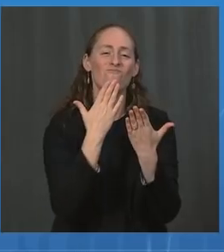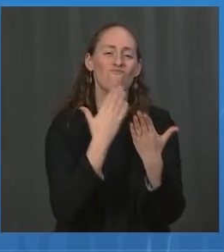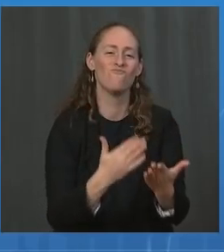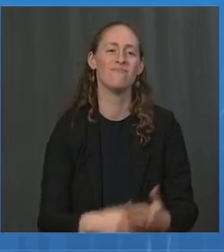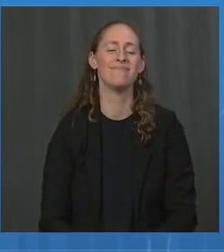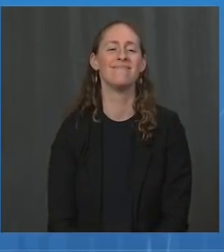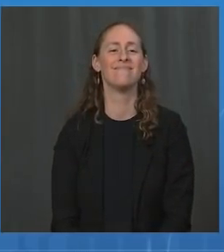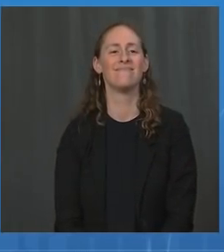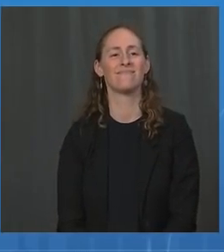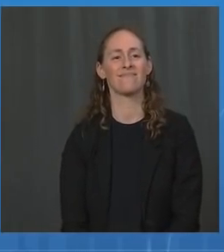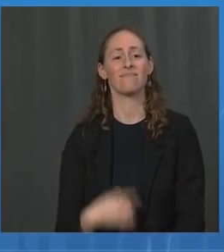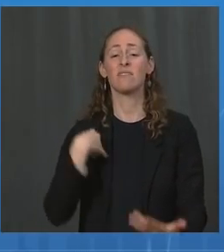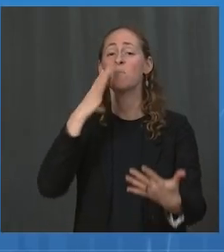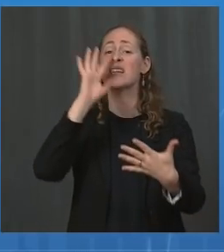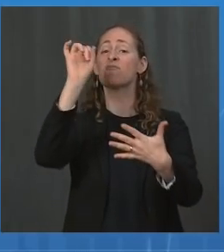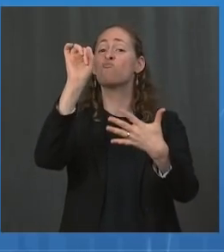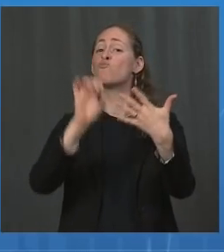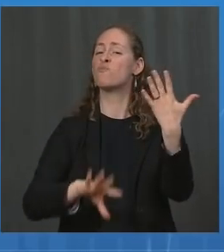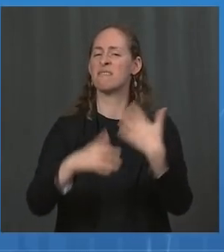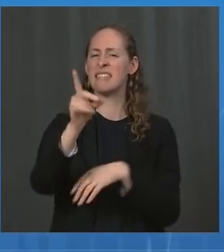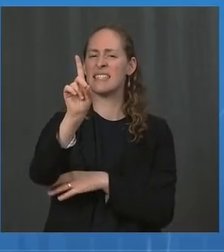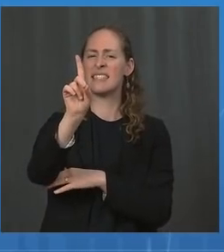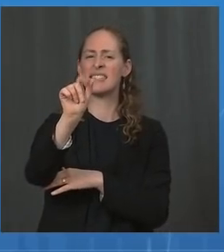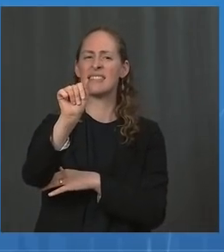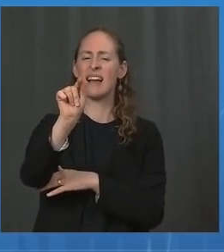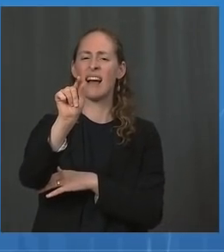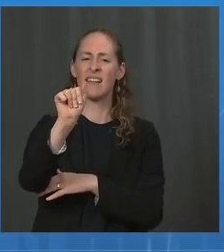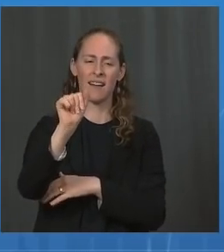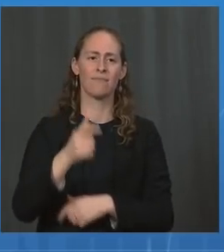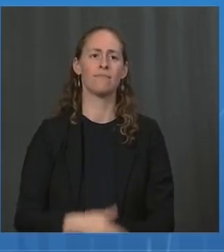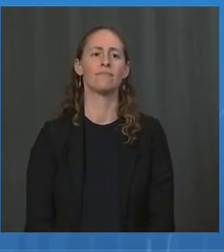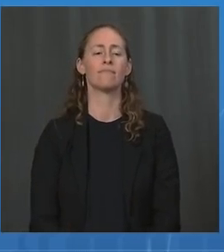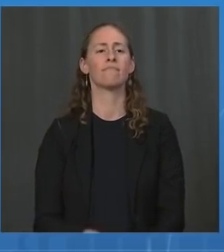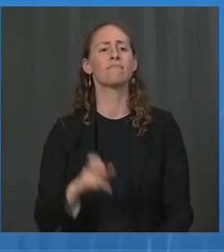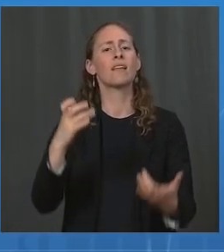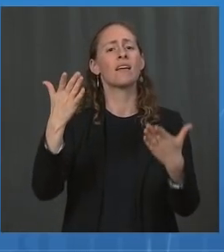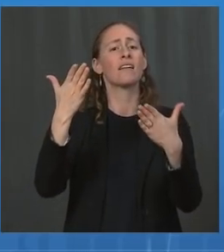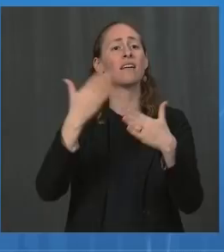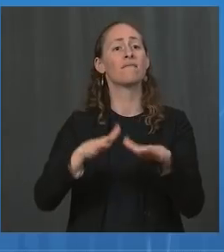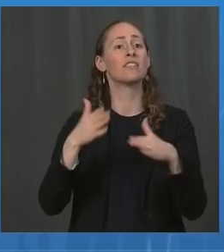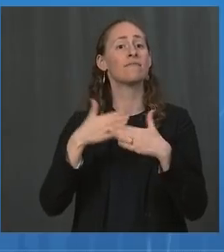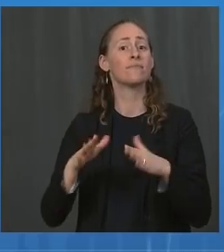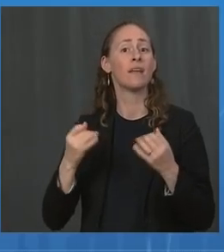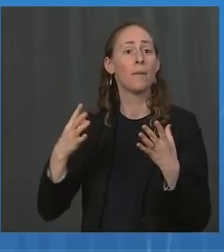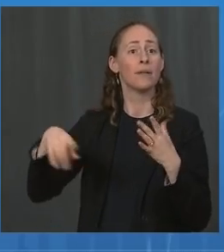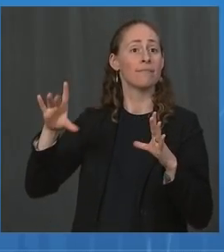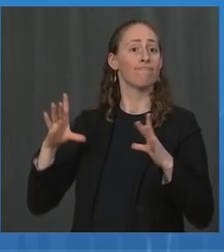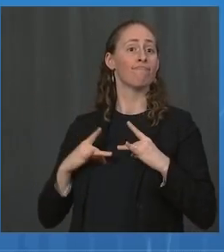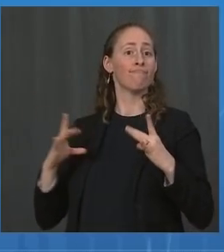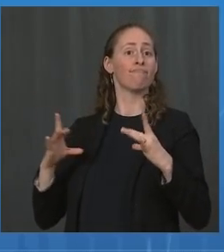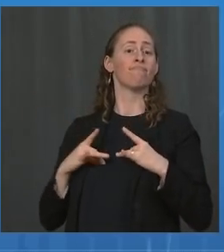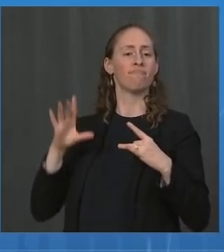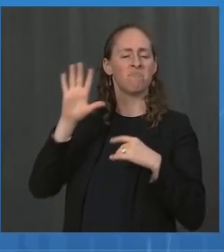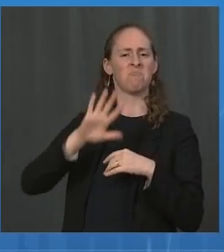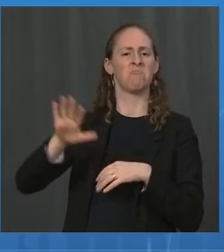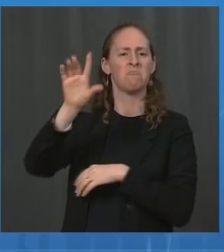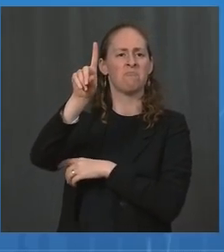Our seven-day average of cases is about 129,000 cases per day. Our seven-day average of hospital admissions